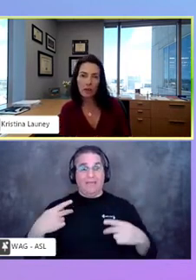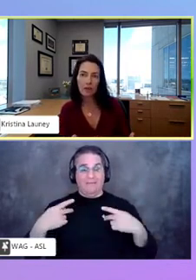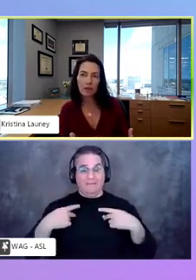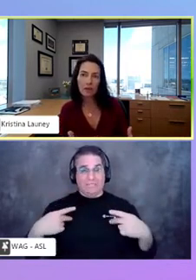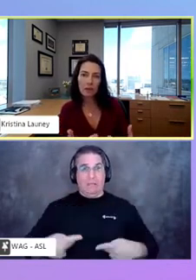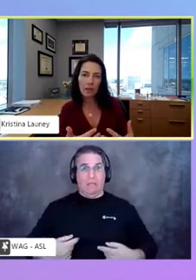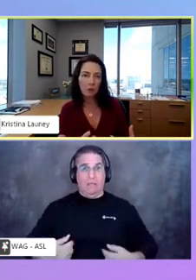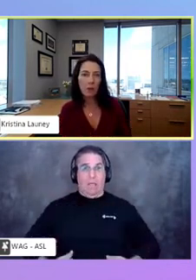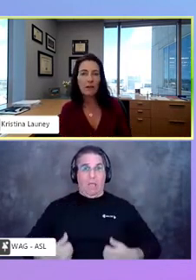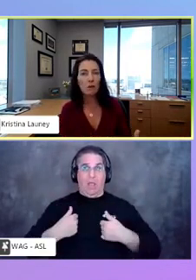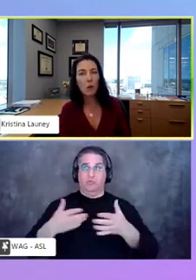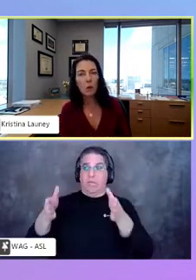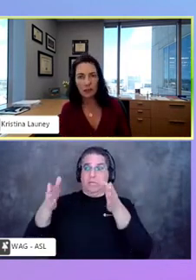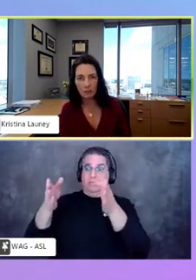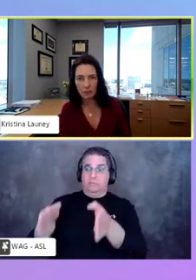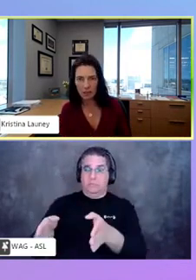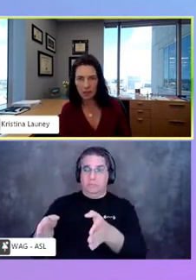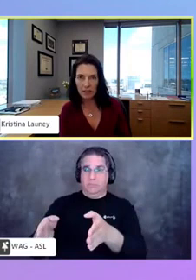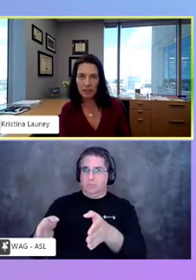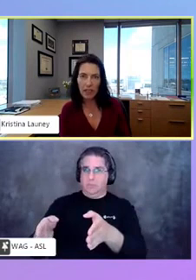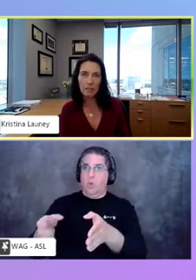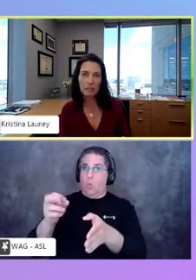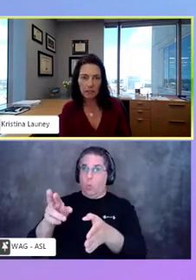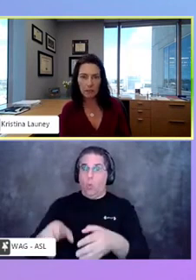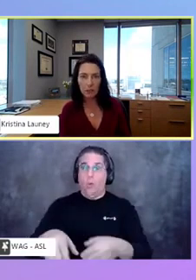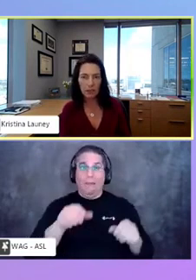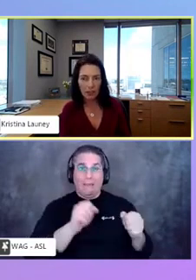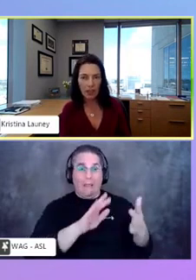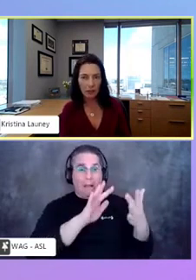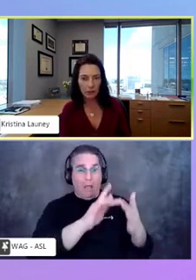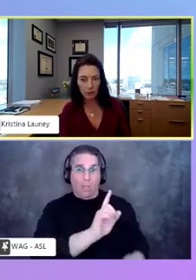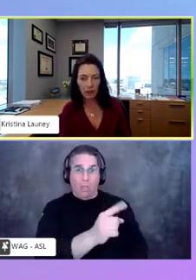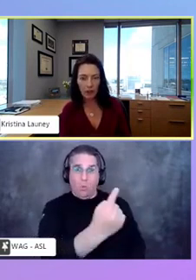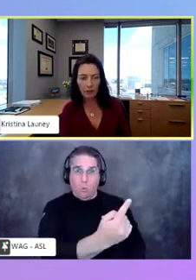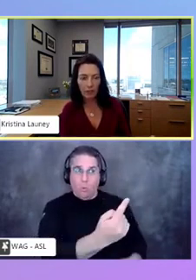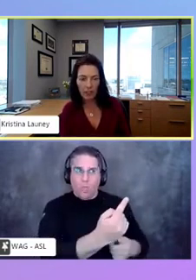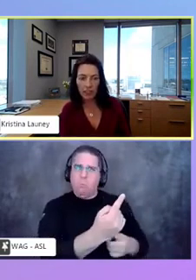subject to title three of the Ada. Business must have a